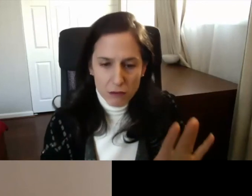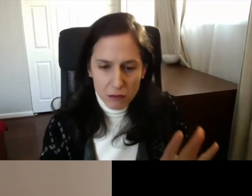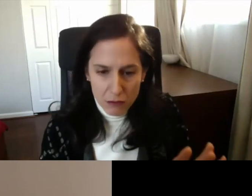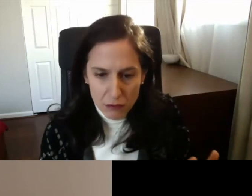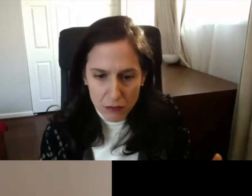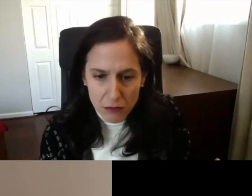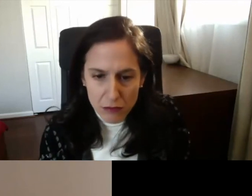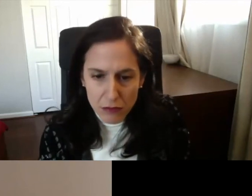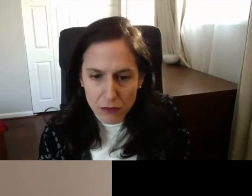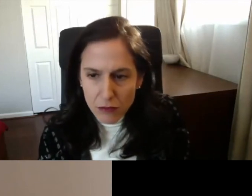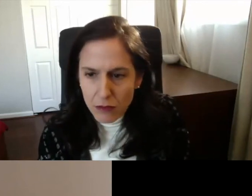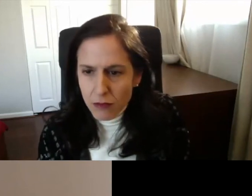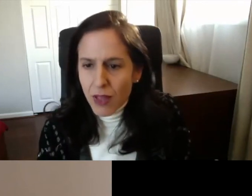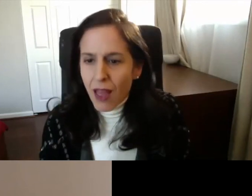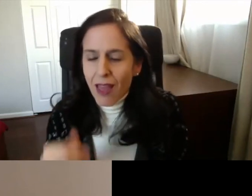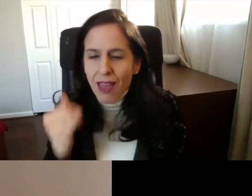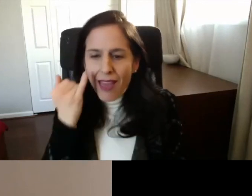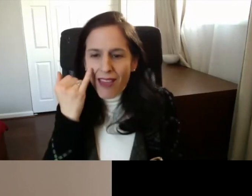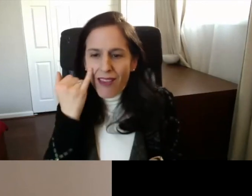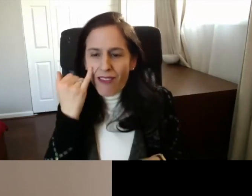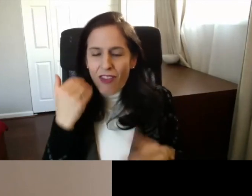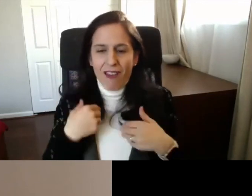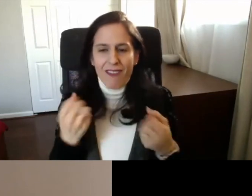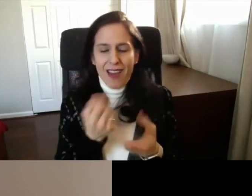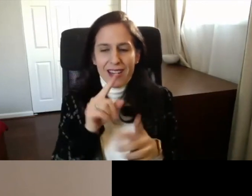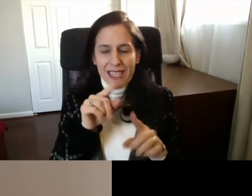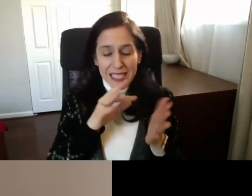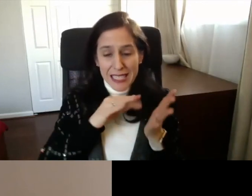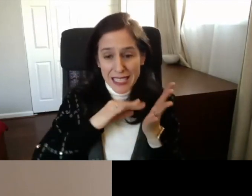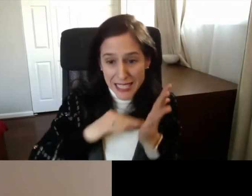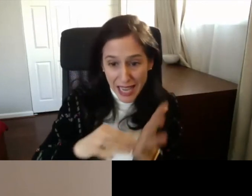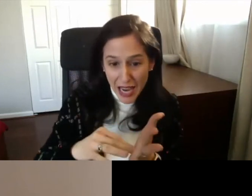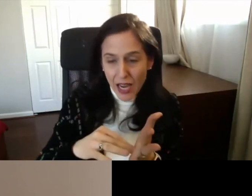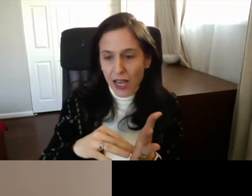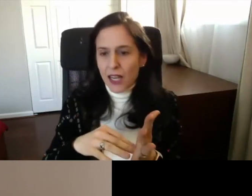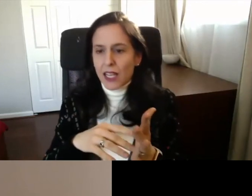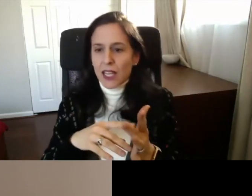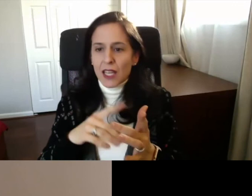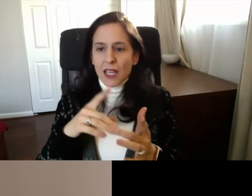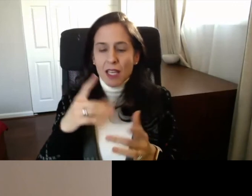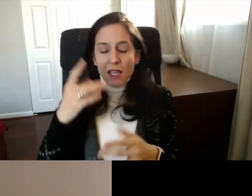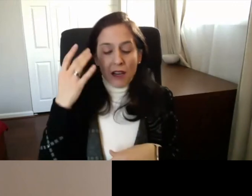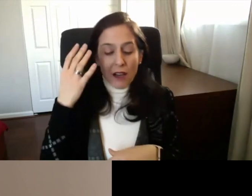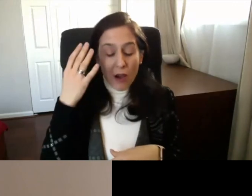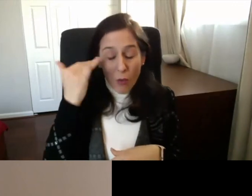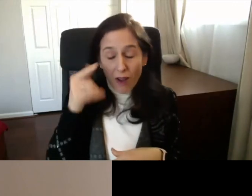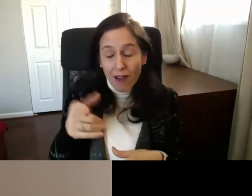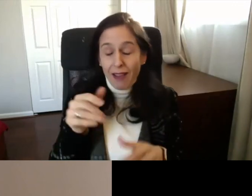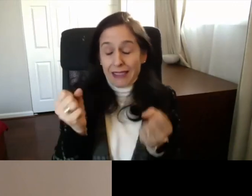is talking about if there have been any studies with deaf people who use asl